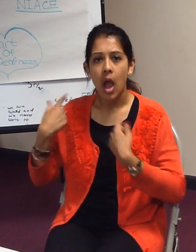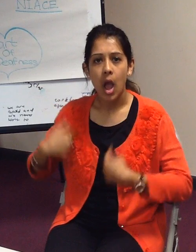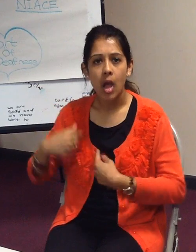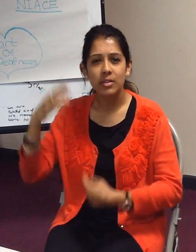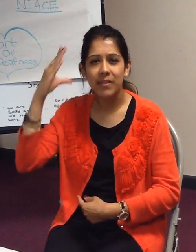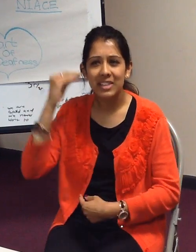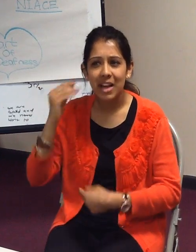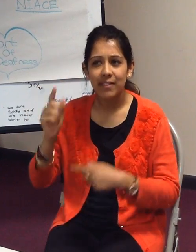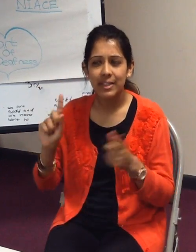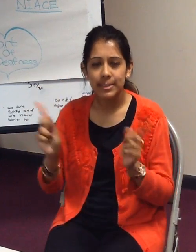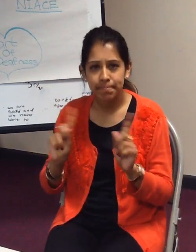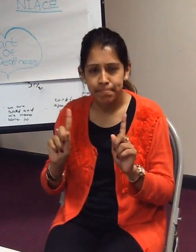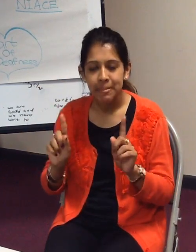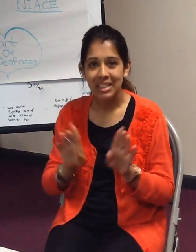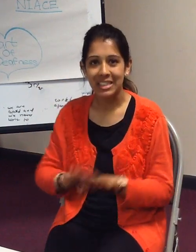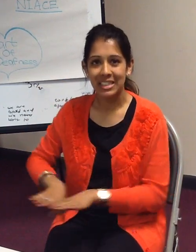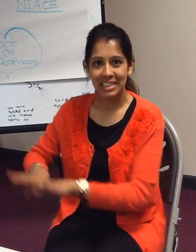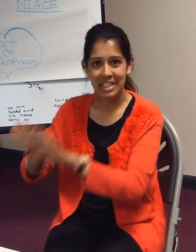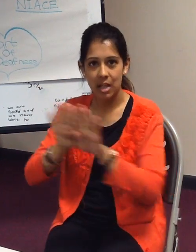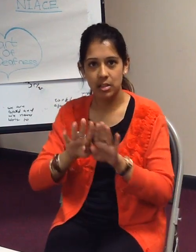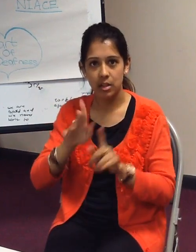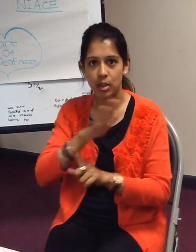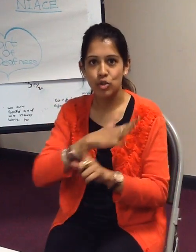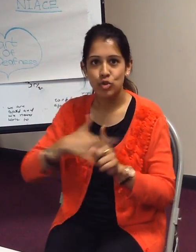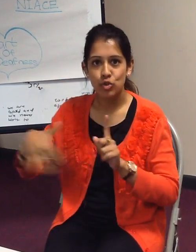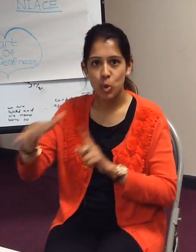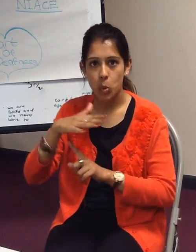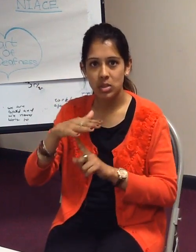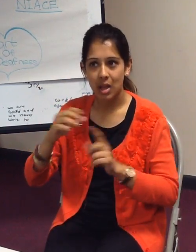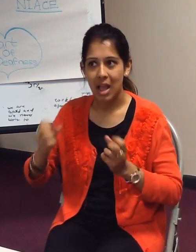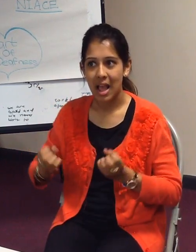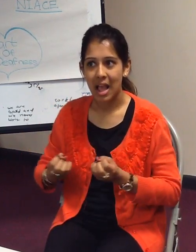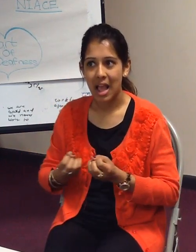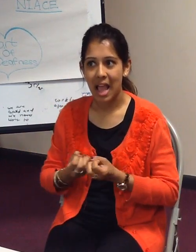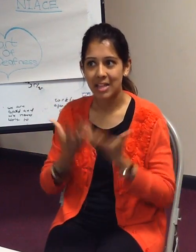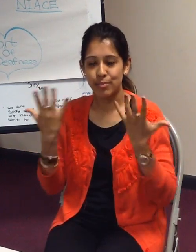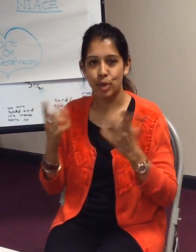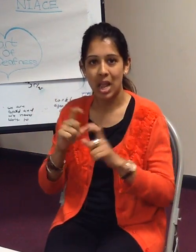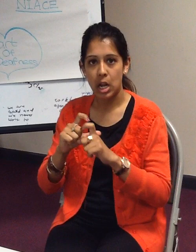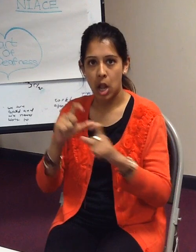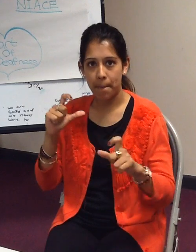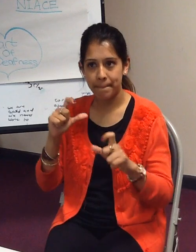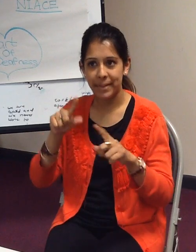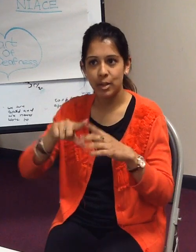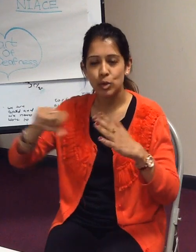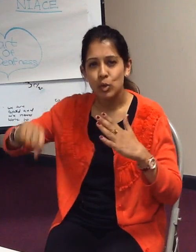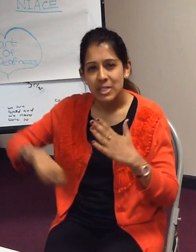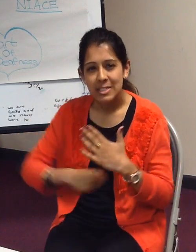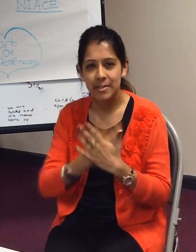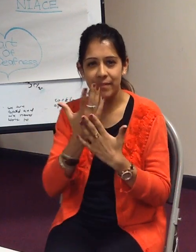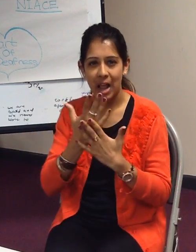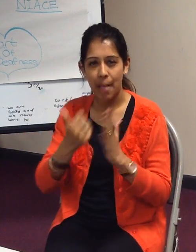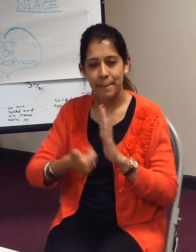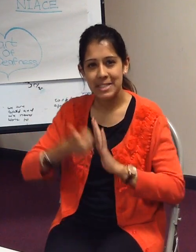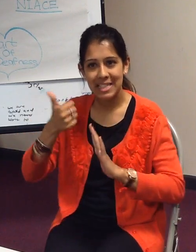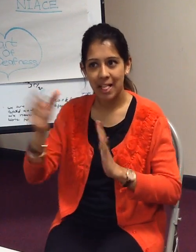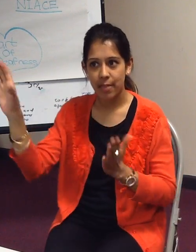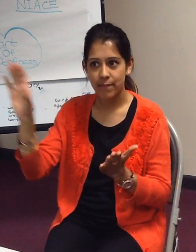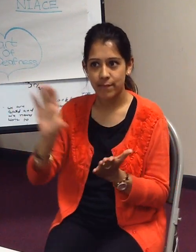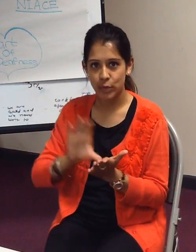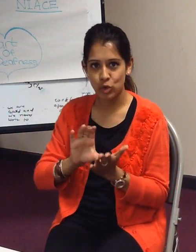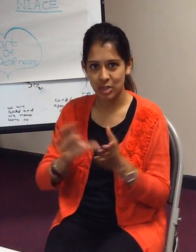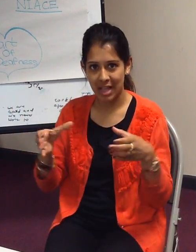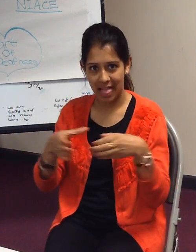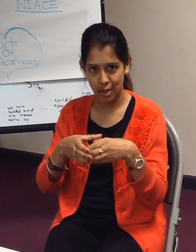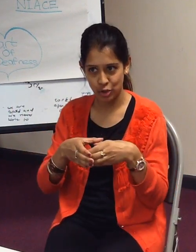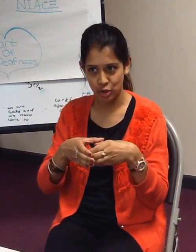Heart of Deafness (HoD) is a national Social Enterprise company developed out of a Skills Funding Agency and LSIS project.